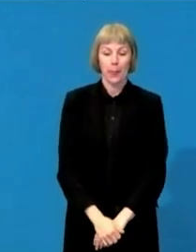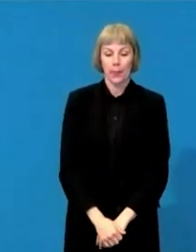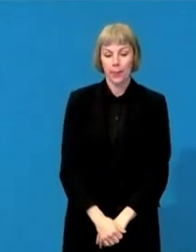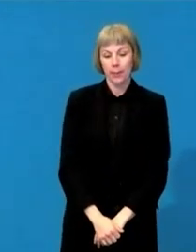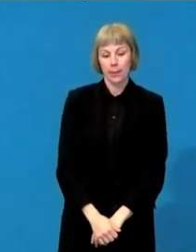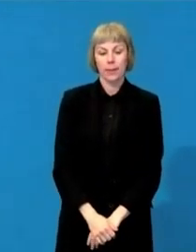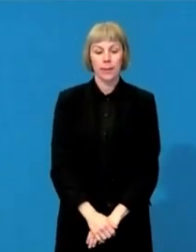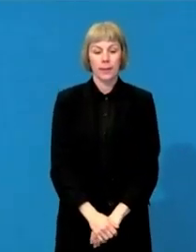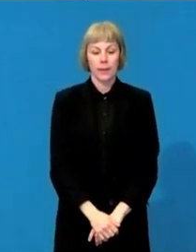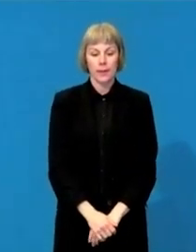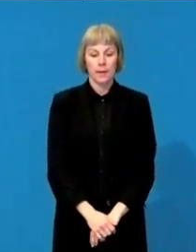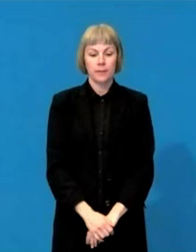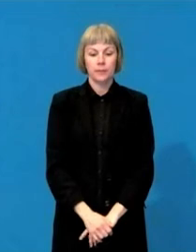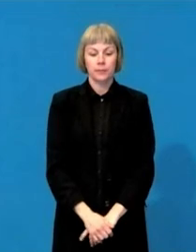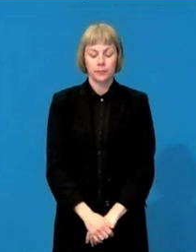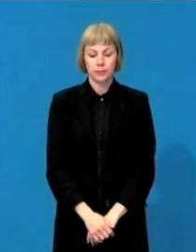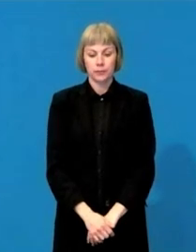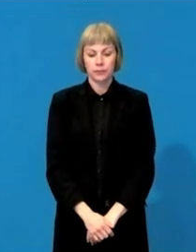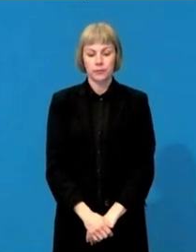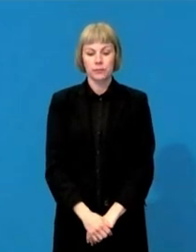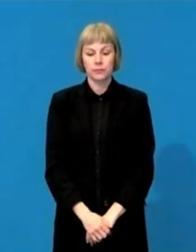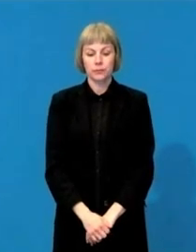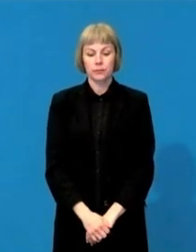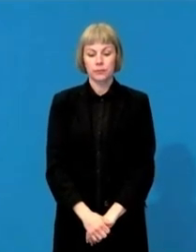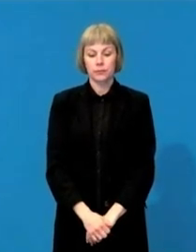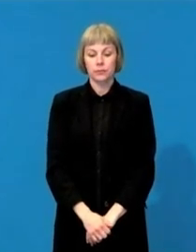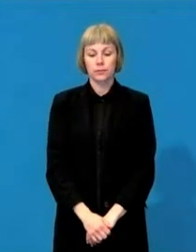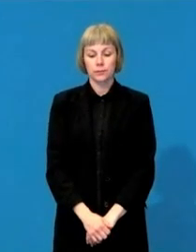Is that displayed for